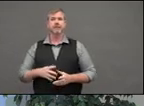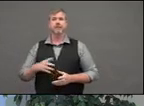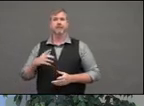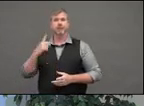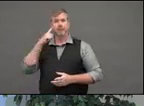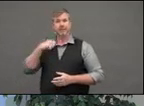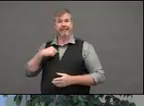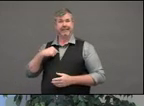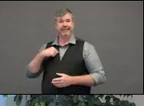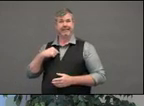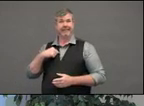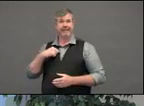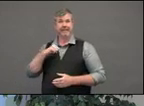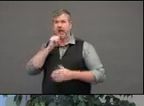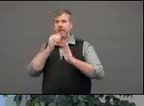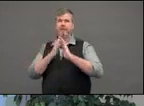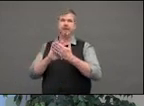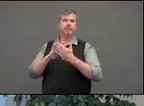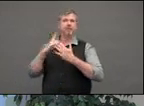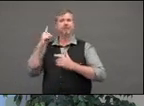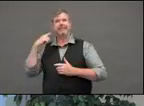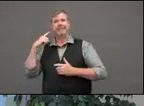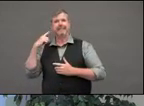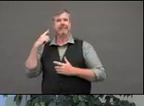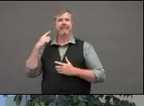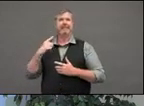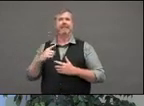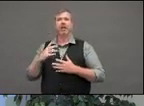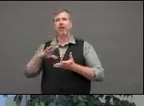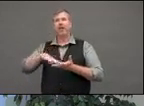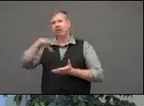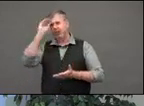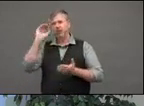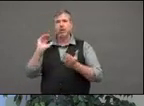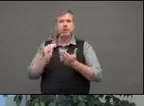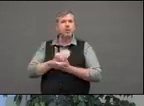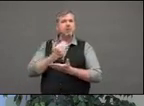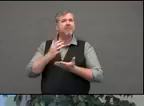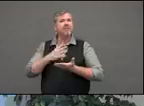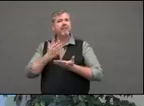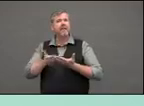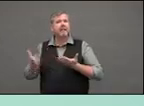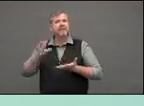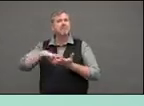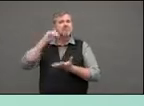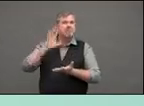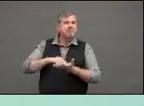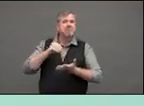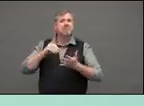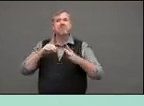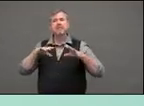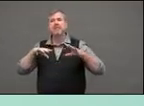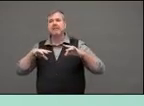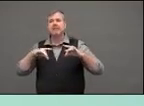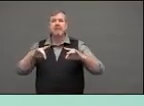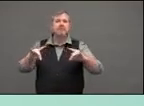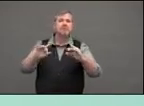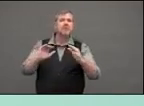you know i learn new things i pick up different things that i like whether